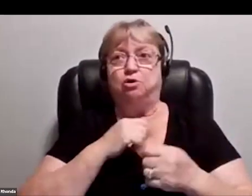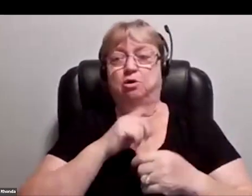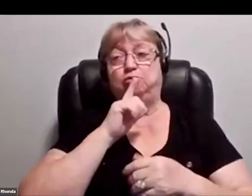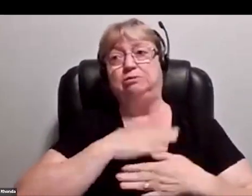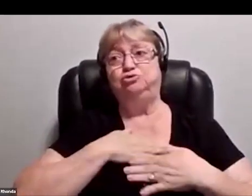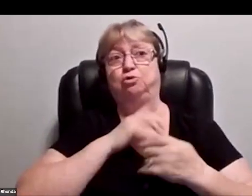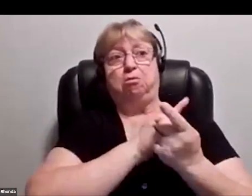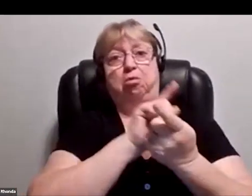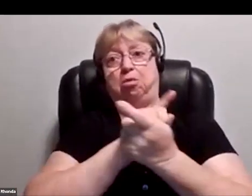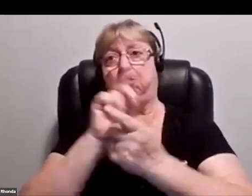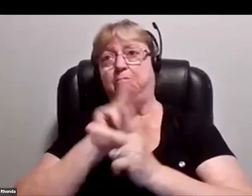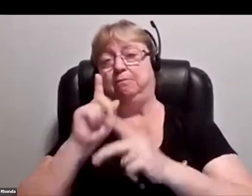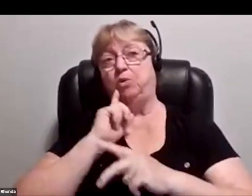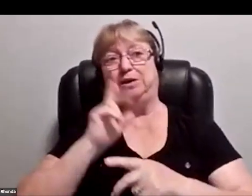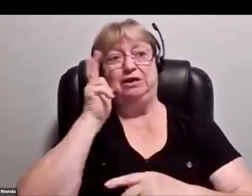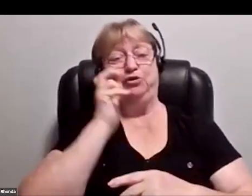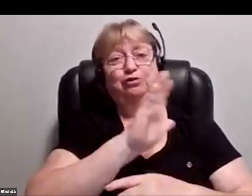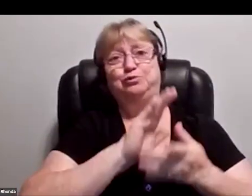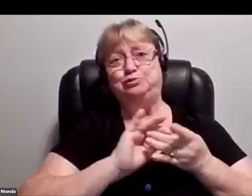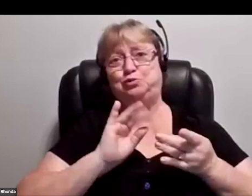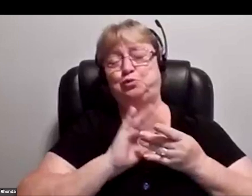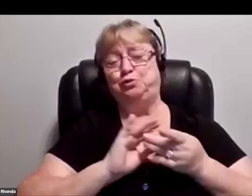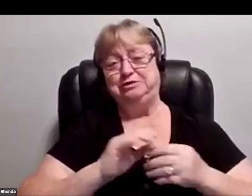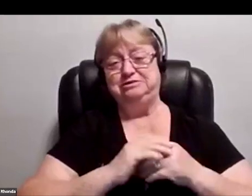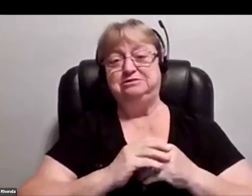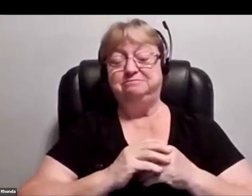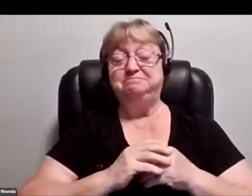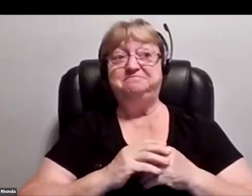I think, for me, one thing that's always interesting to tell people is,